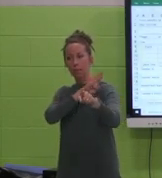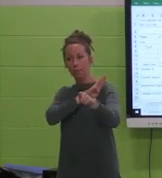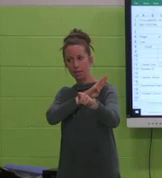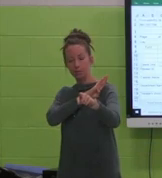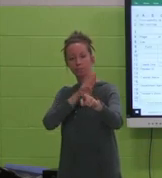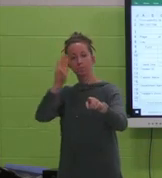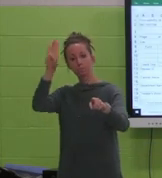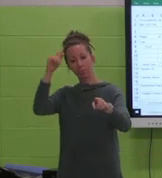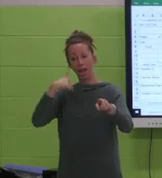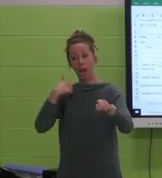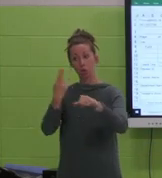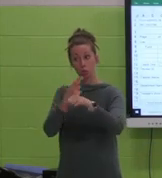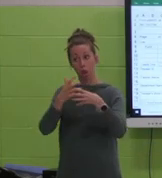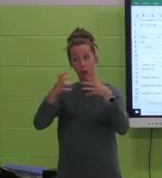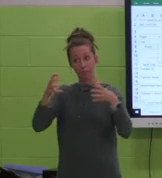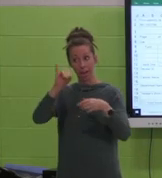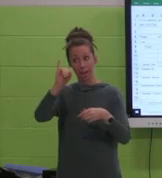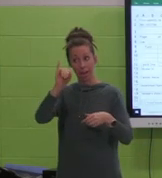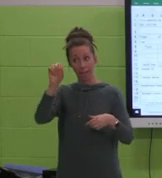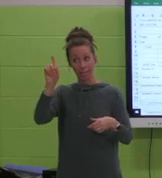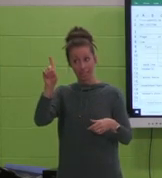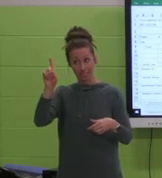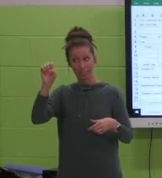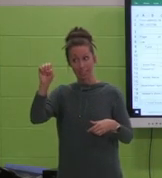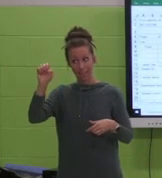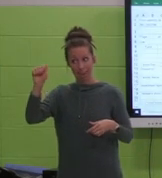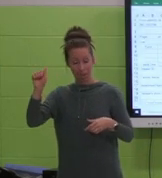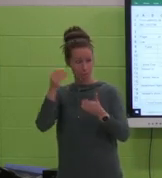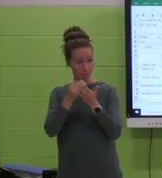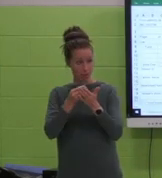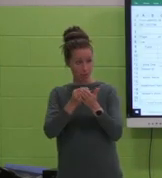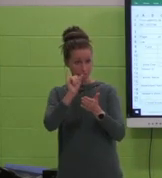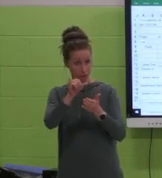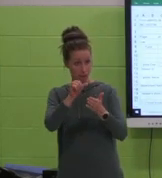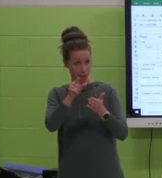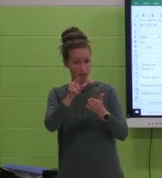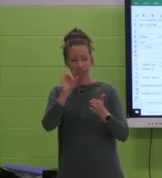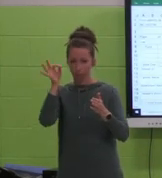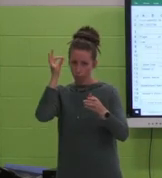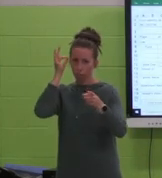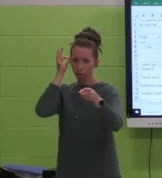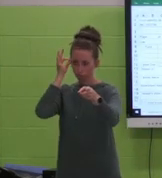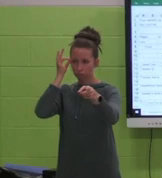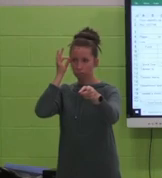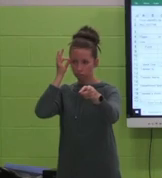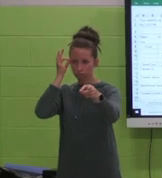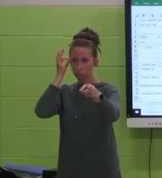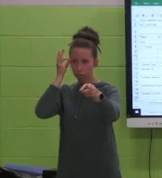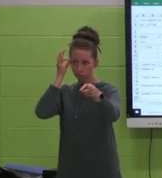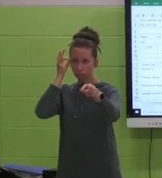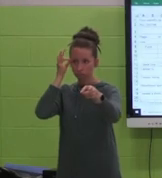the IDEA money okay is that still is that Federal that's Federal yeah and that's spent the same way